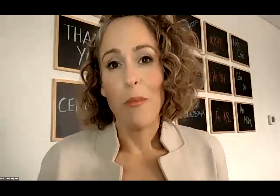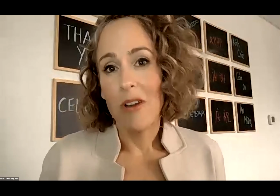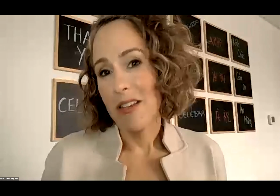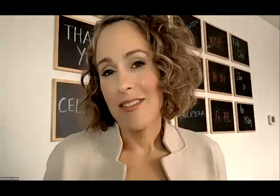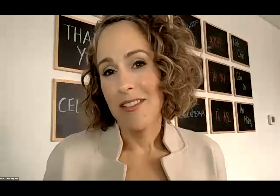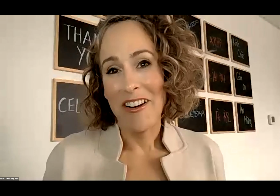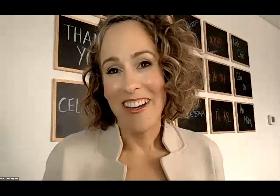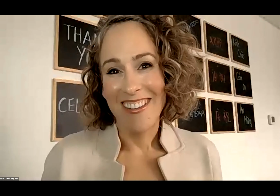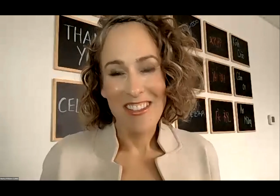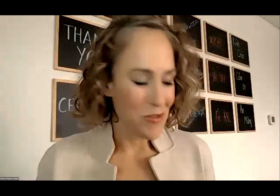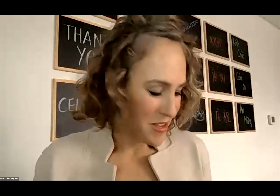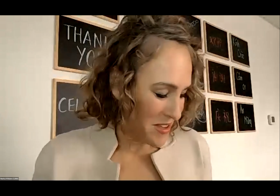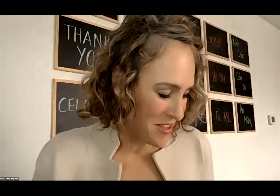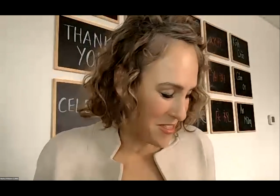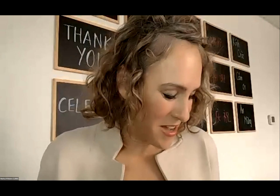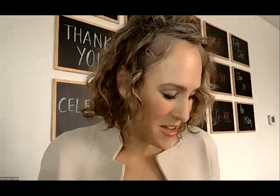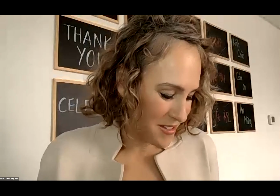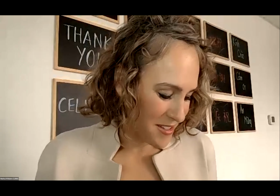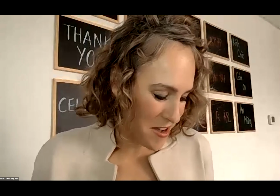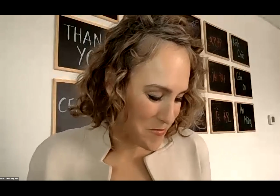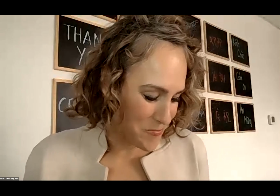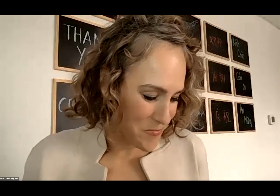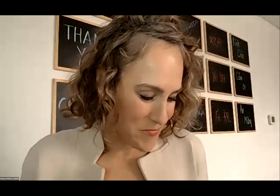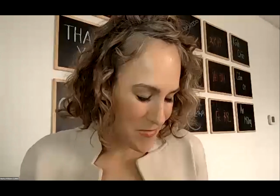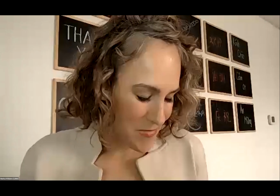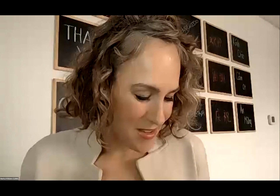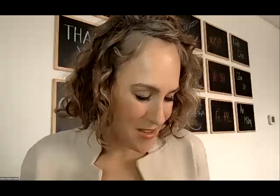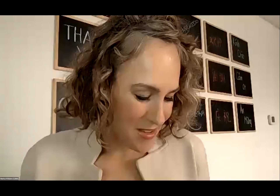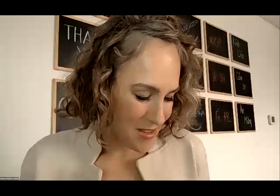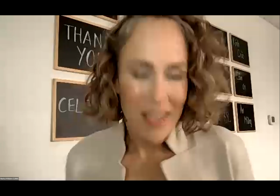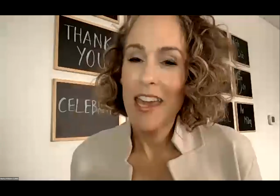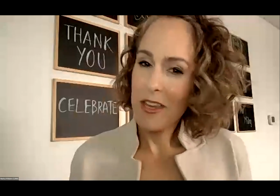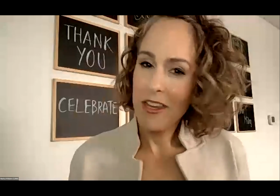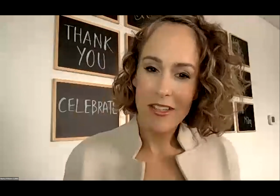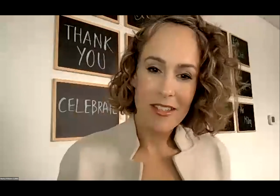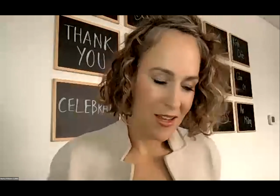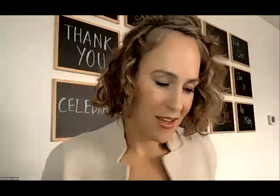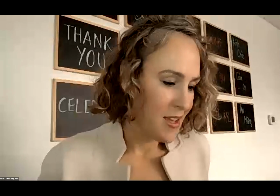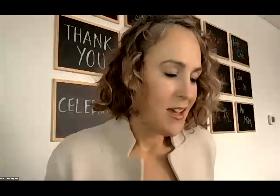and more of us are needing. So that is how we came here today.